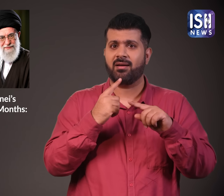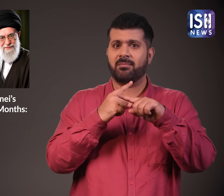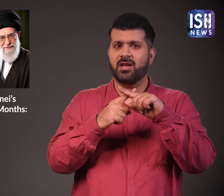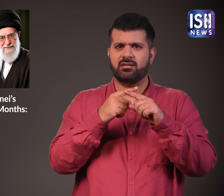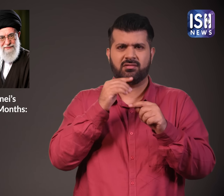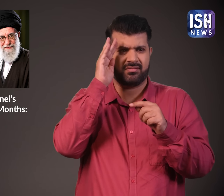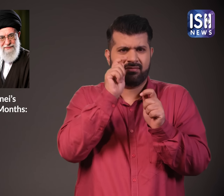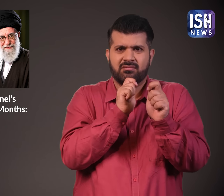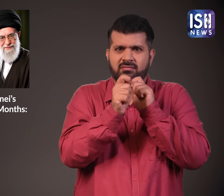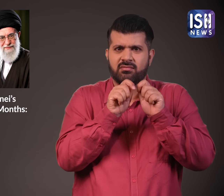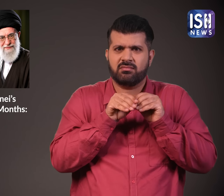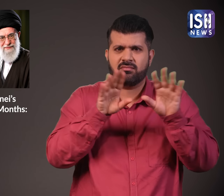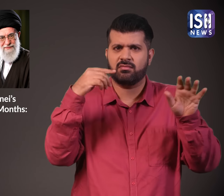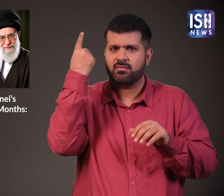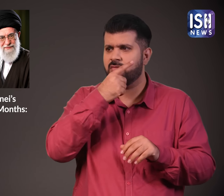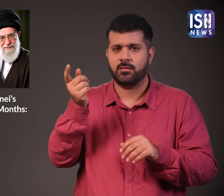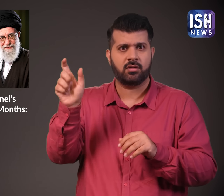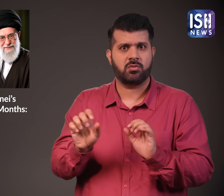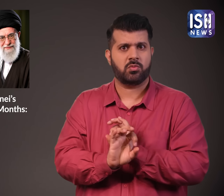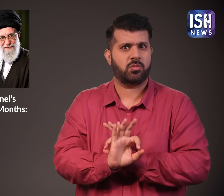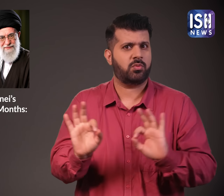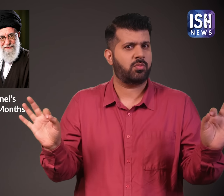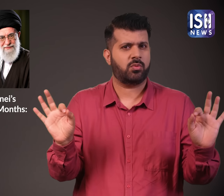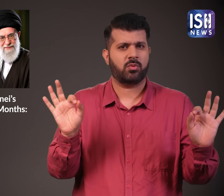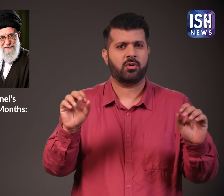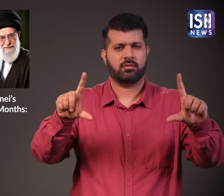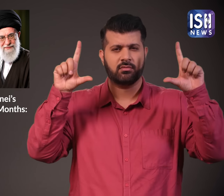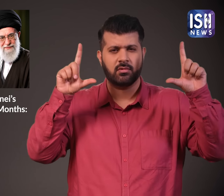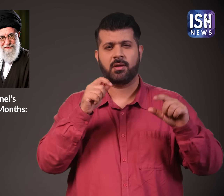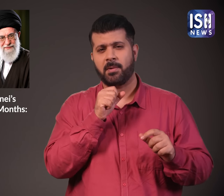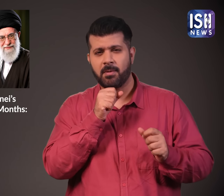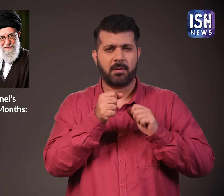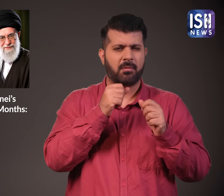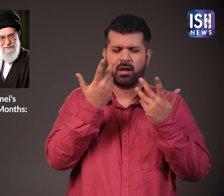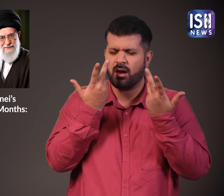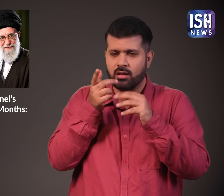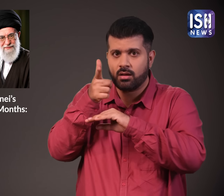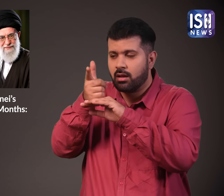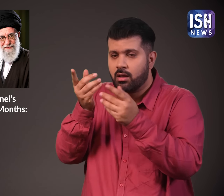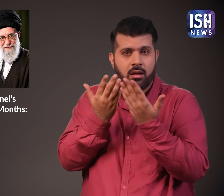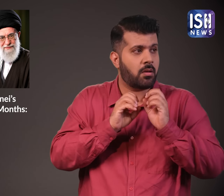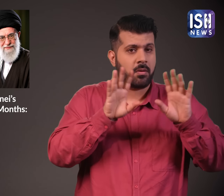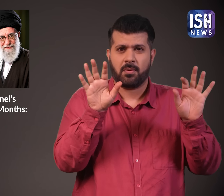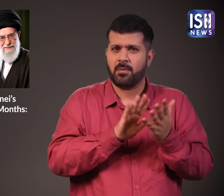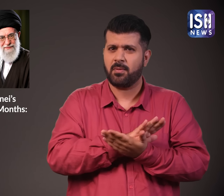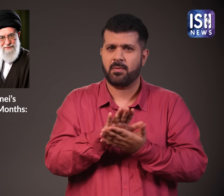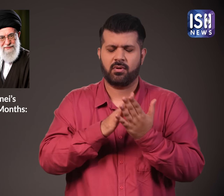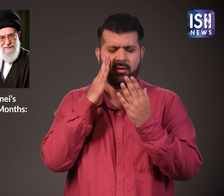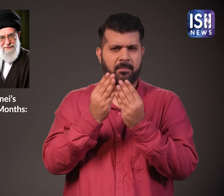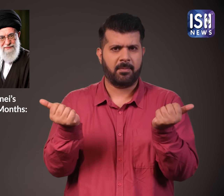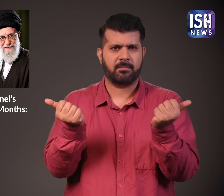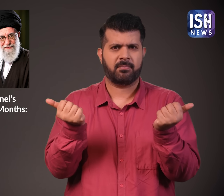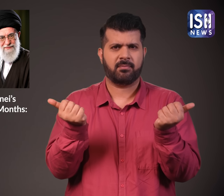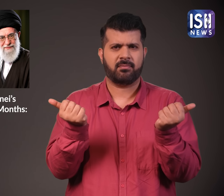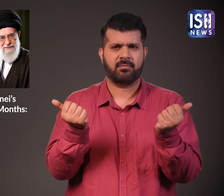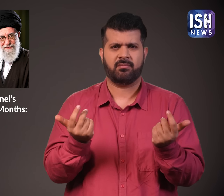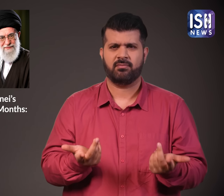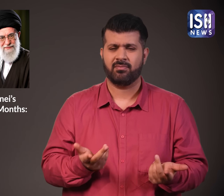In fact, he has not appeared in public since taking power.